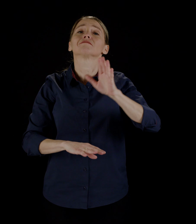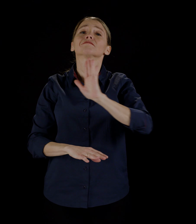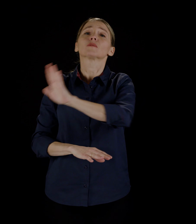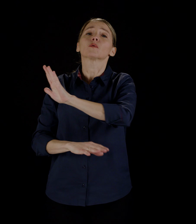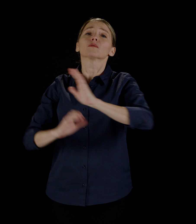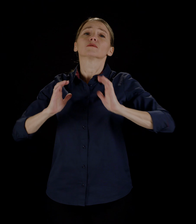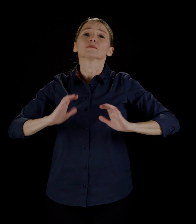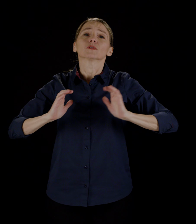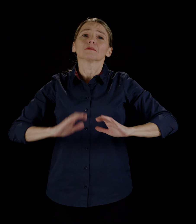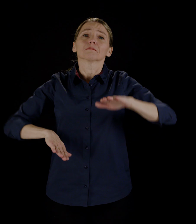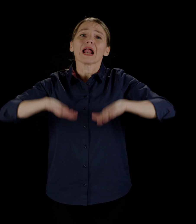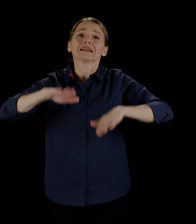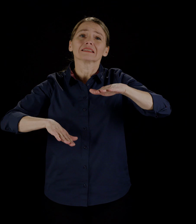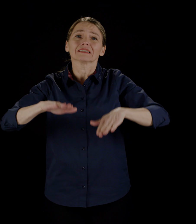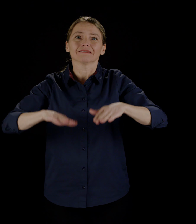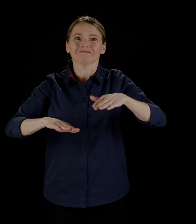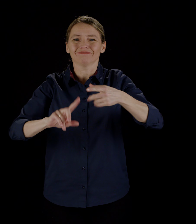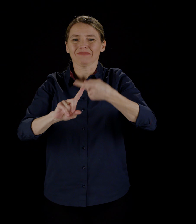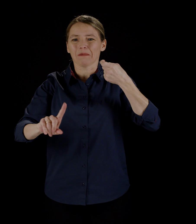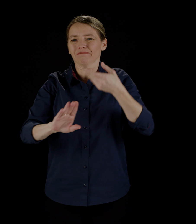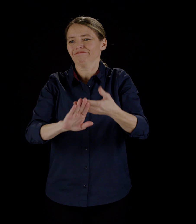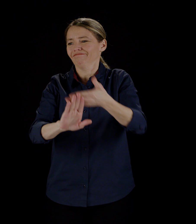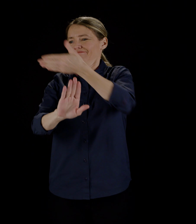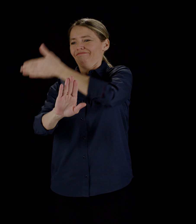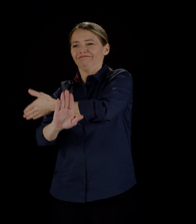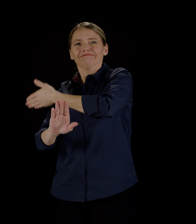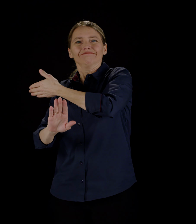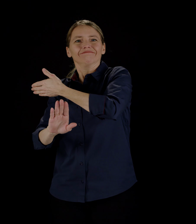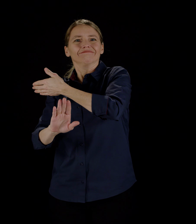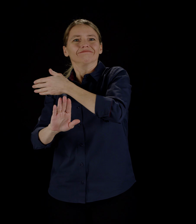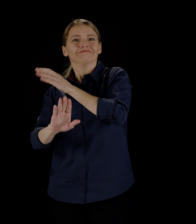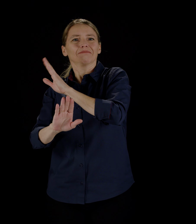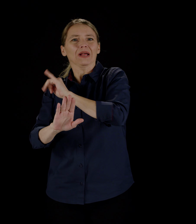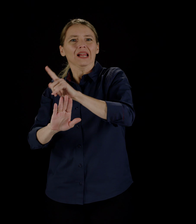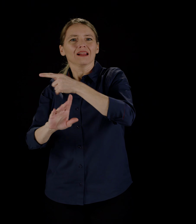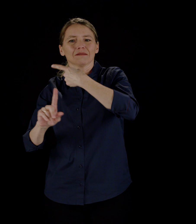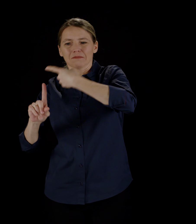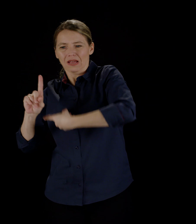previous billing cycle that was not paid by the due date listed on the bill.